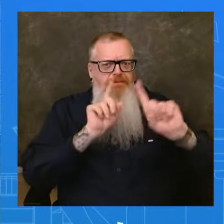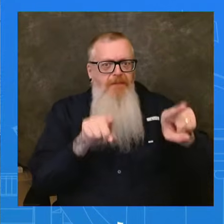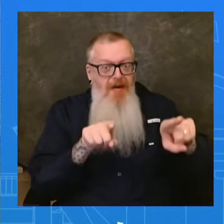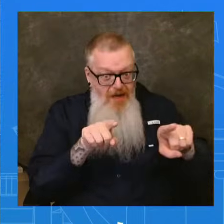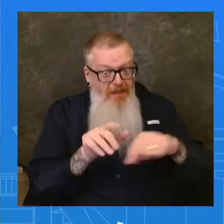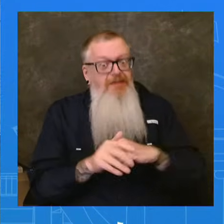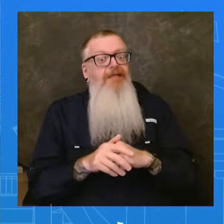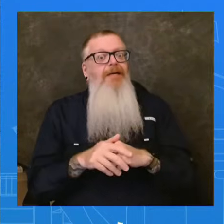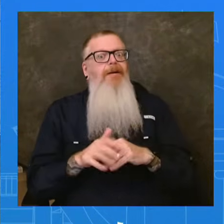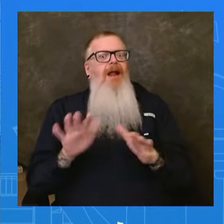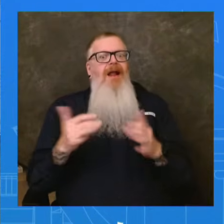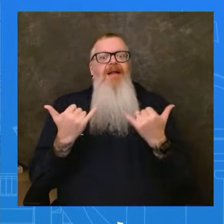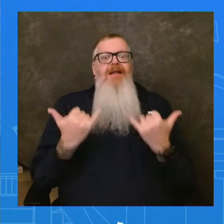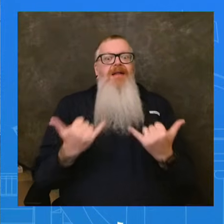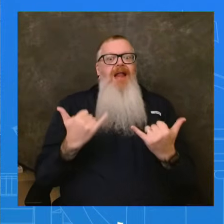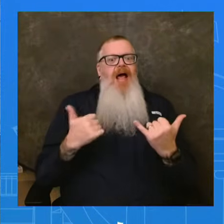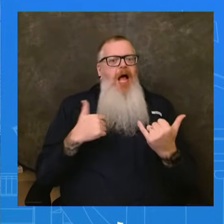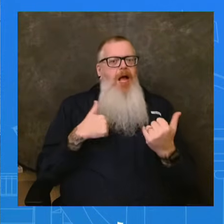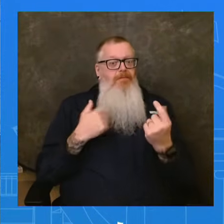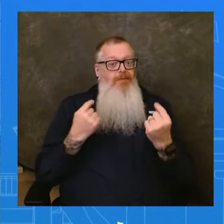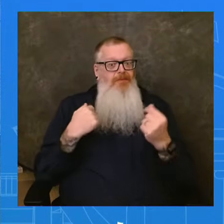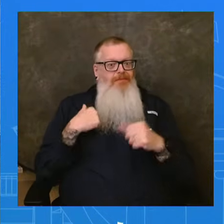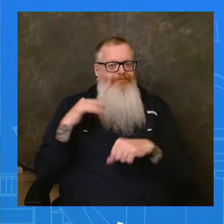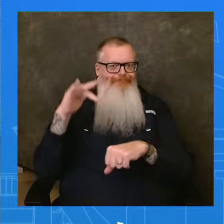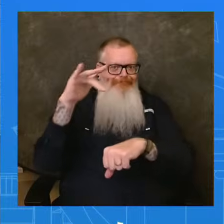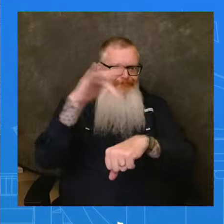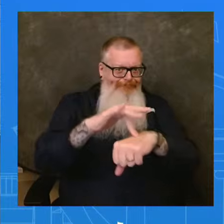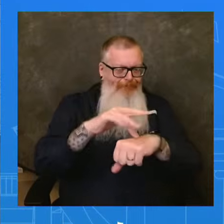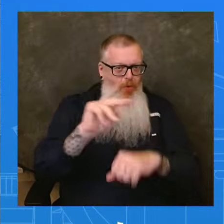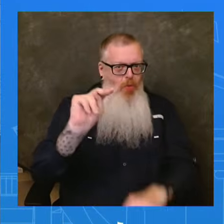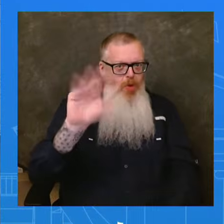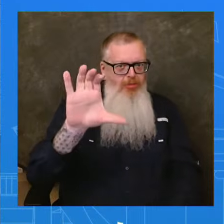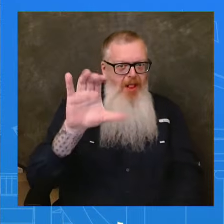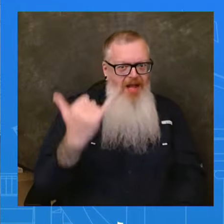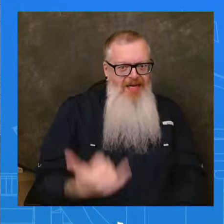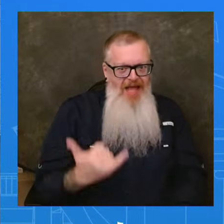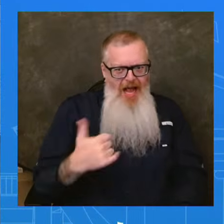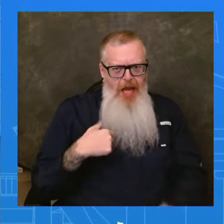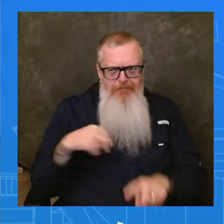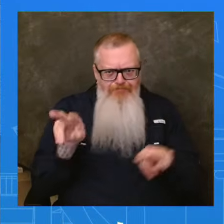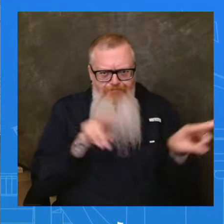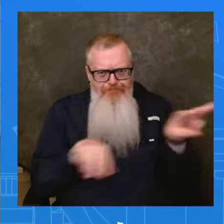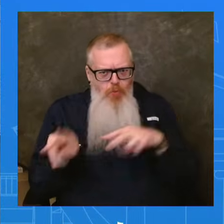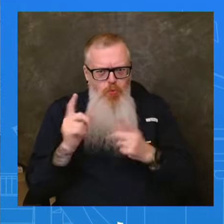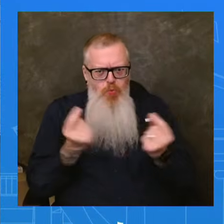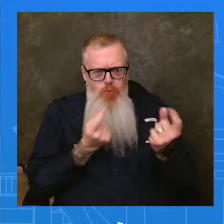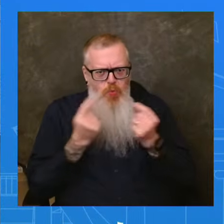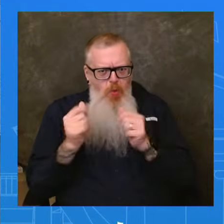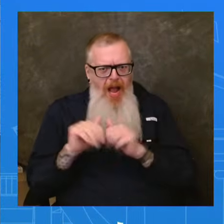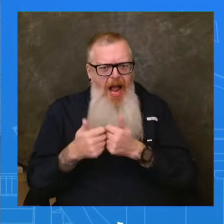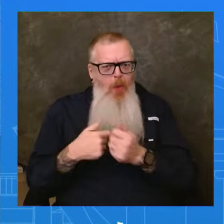continuing to lead the response and recovery efforts for the impacts to Helene across many states.